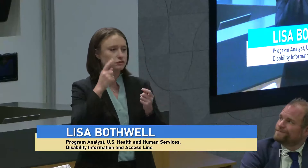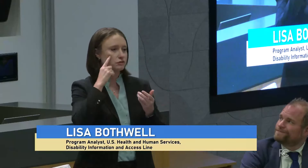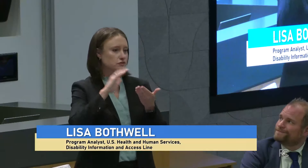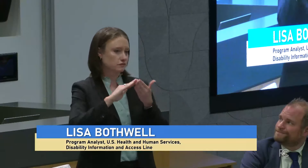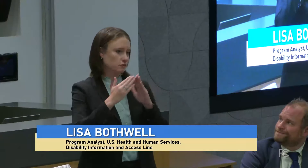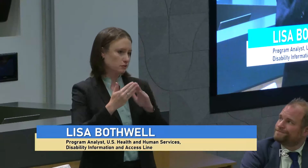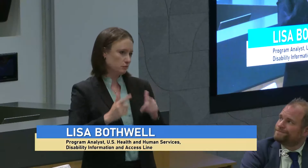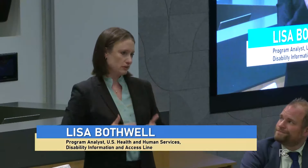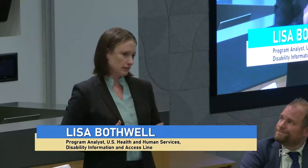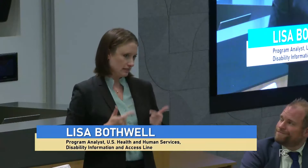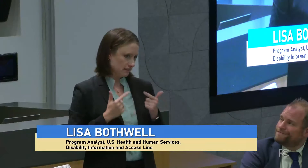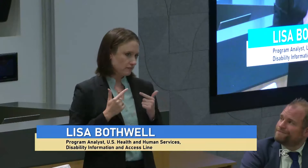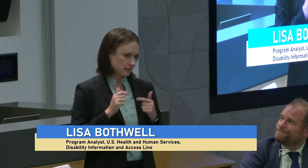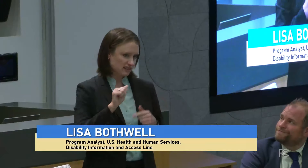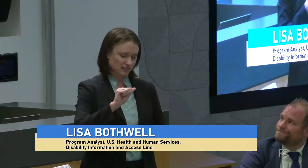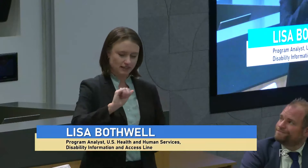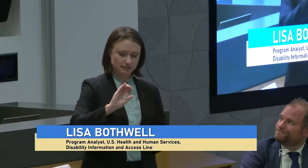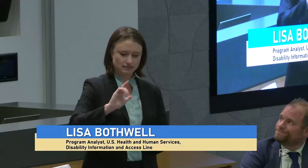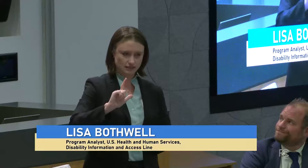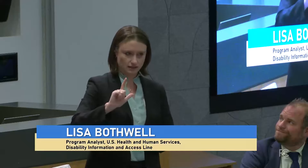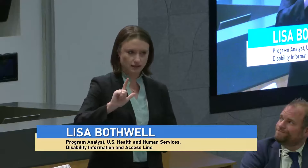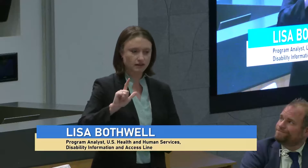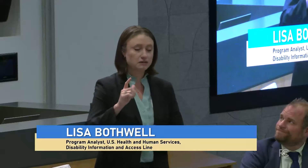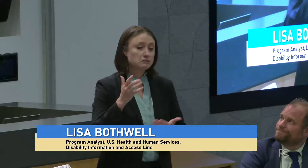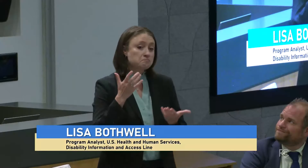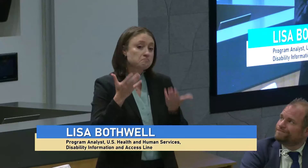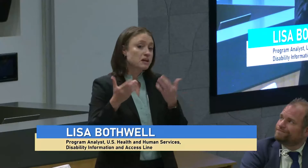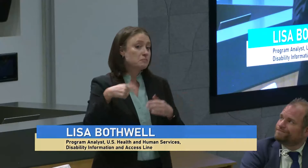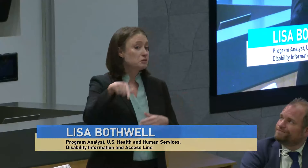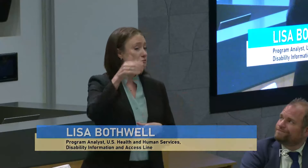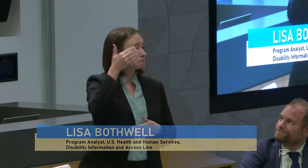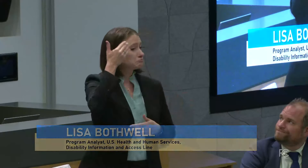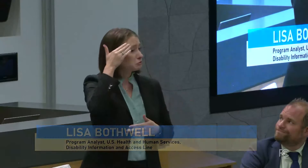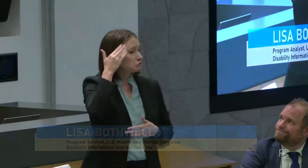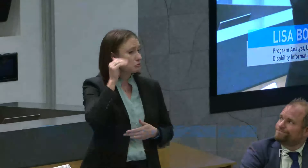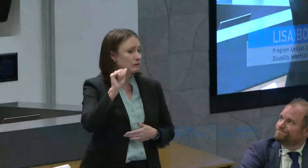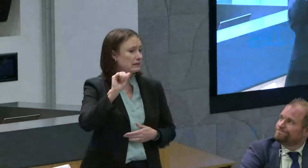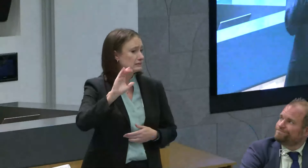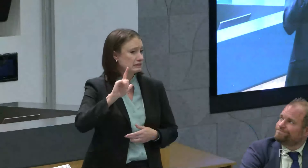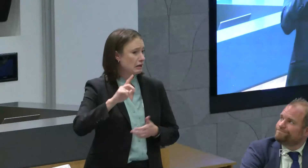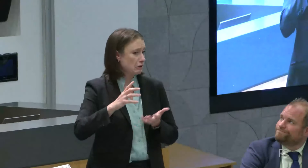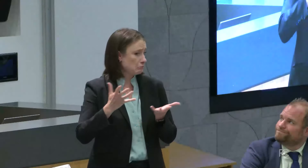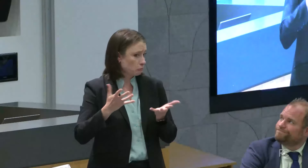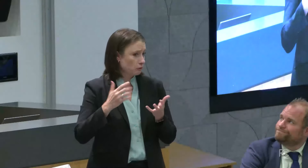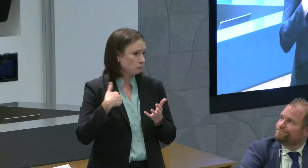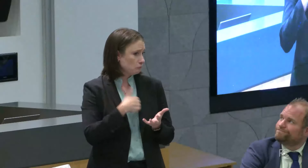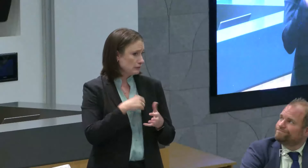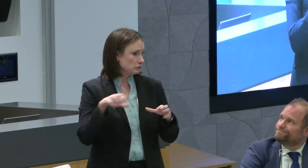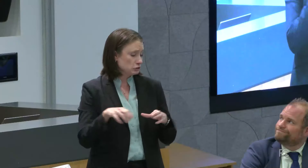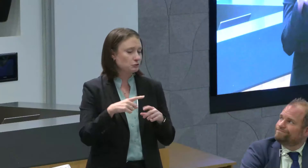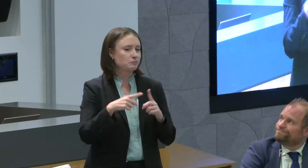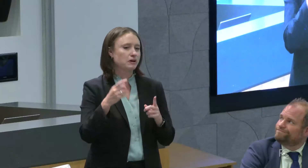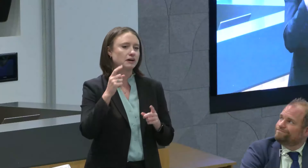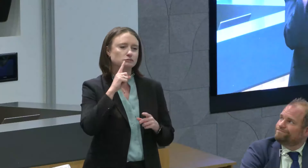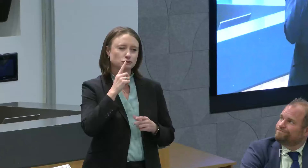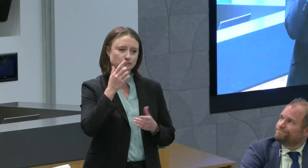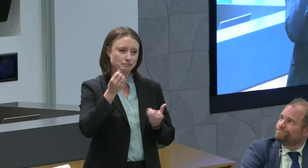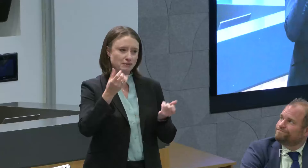AND A GREEN SHIRT. I WORK FOR HEALTH AND HUMAN SERVICES. THERE ARE SEVERAL AGENCIES WITHIN HEALTH AND HUMAN SERVICES.